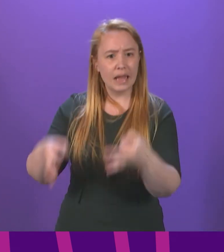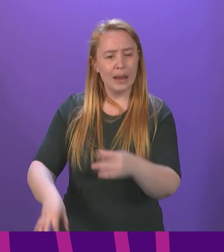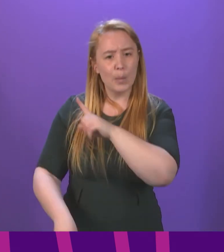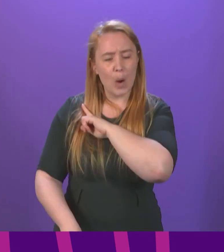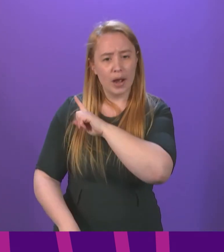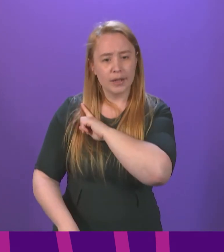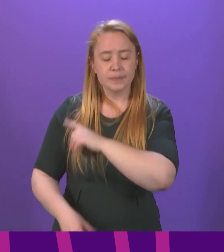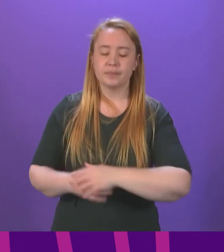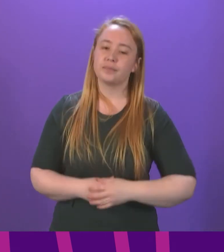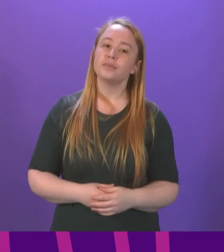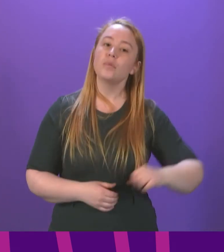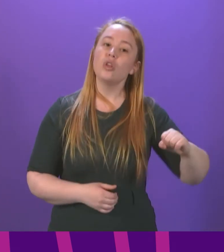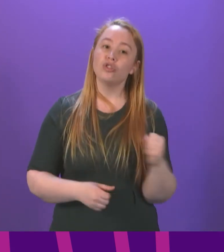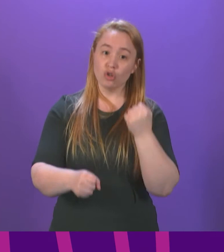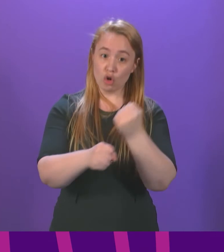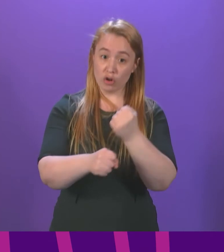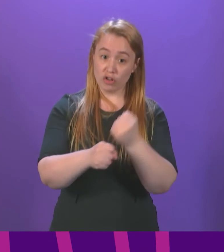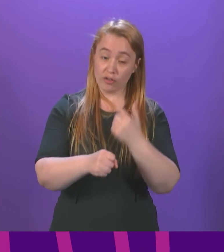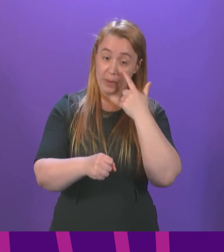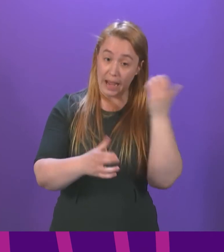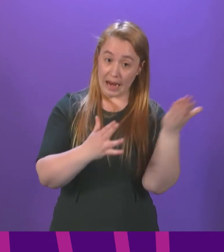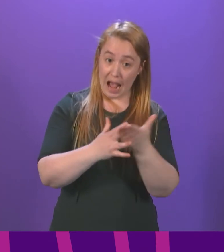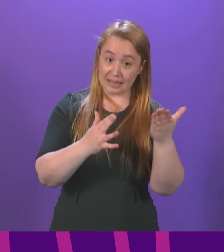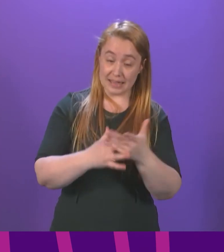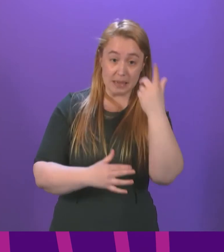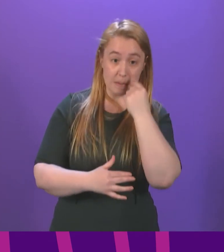The Scottish Government currently has access to testing capacity of around 77,000 tests